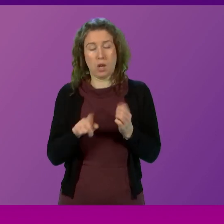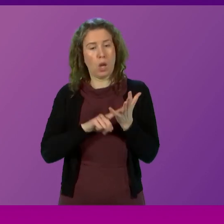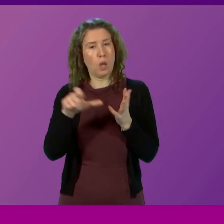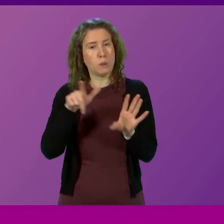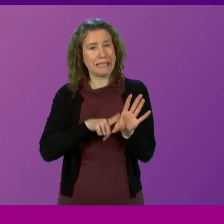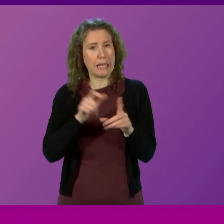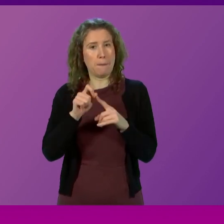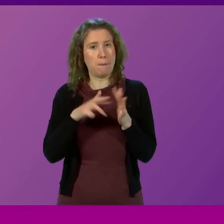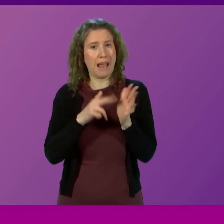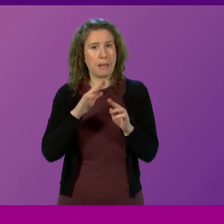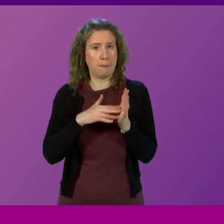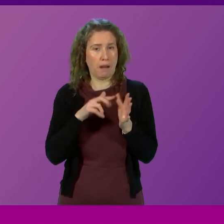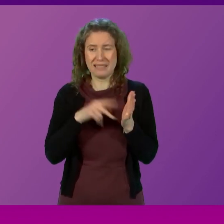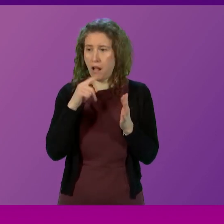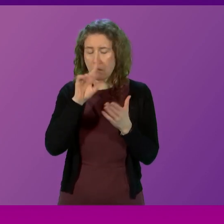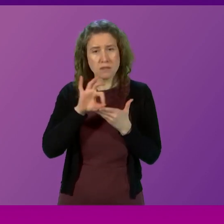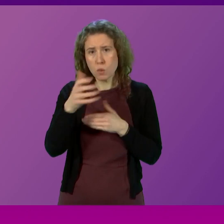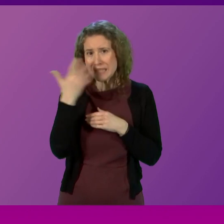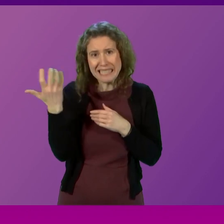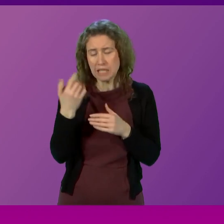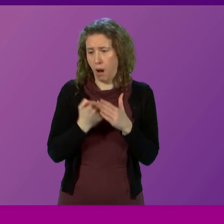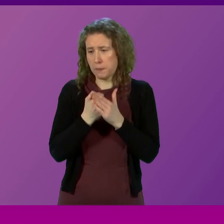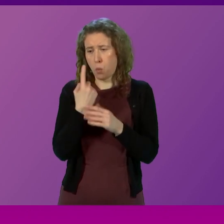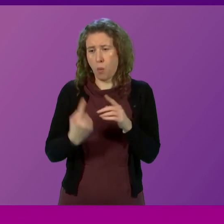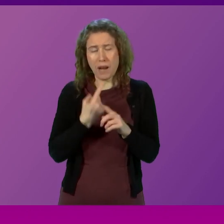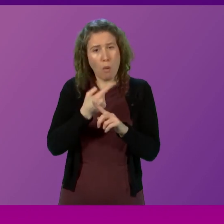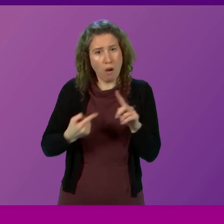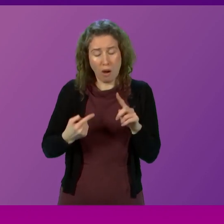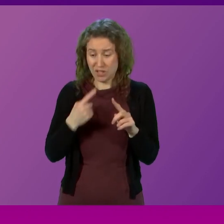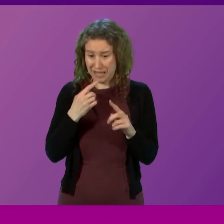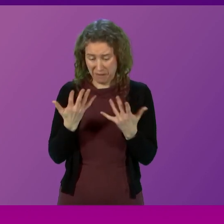the heating on for more than an hour and a half; in her words, her “fingers were losing feeling”.